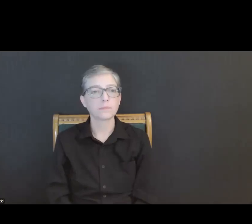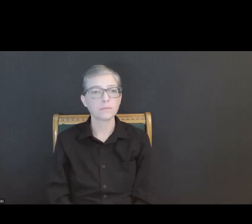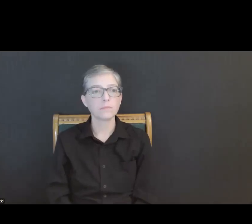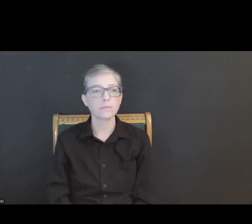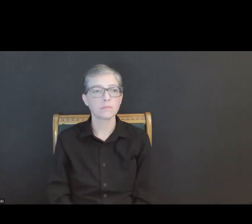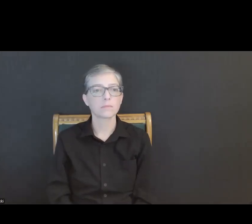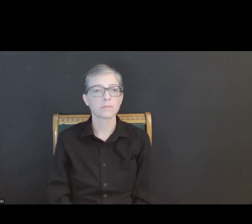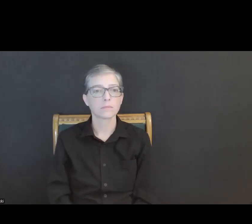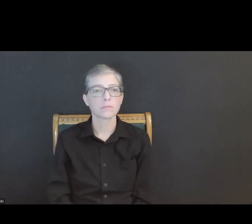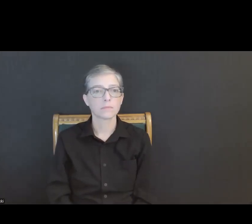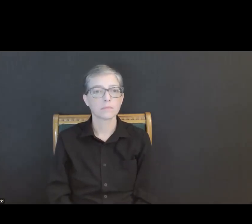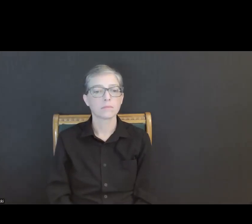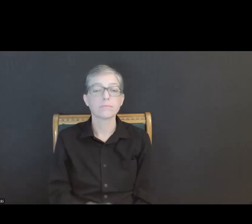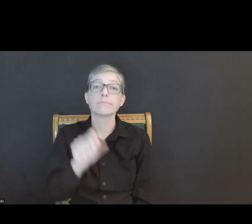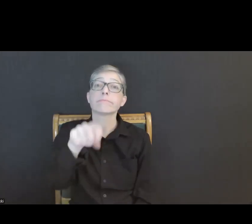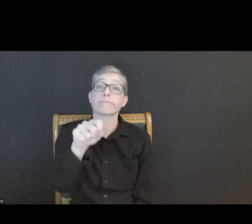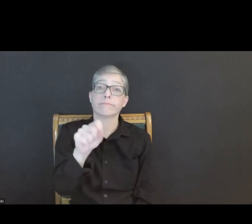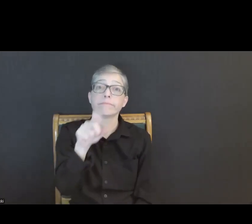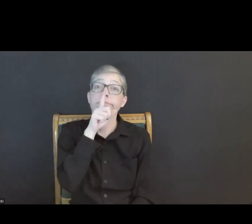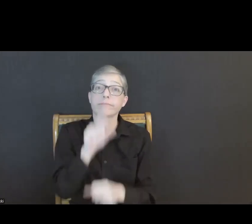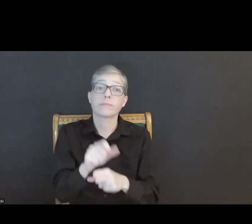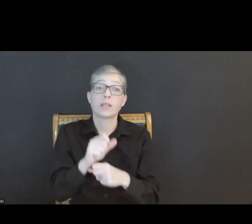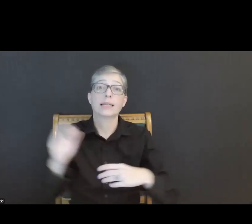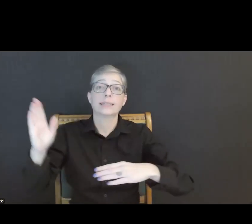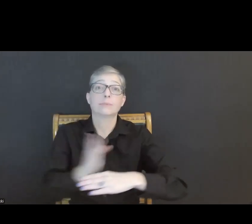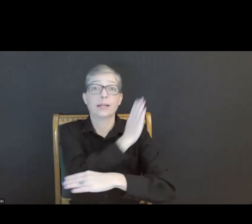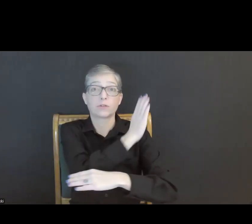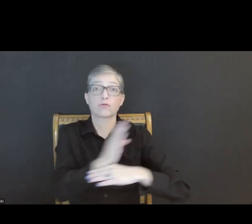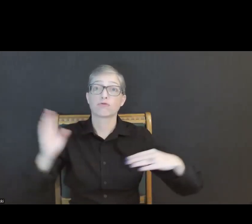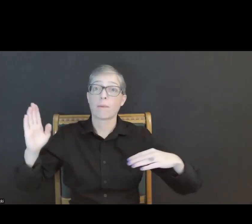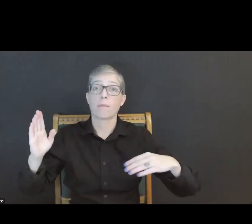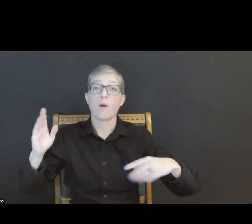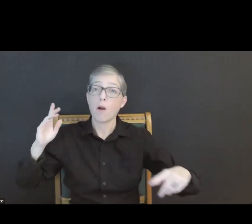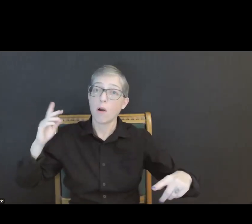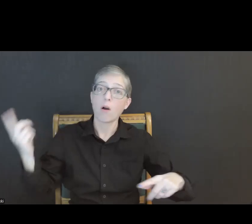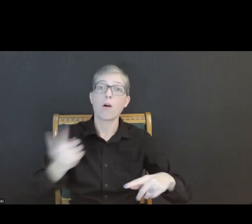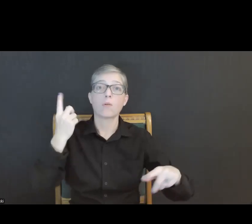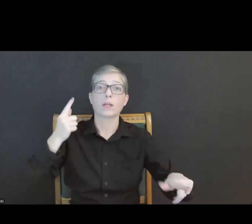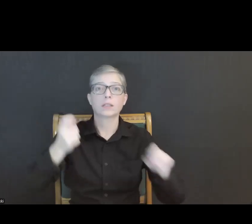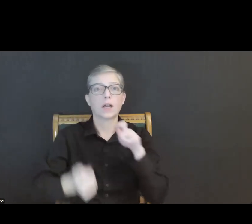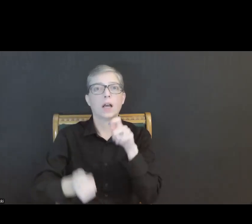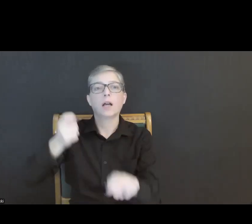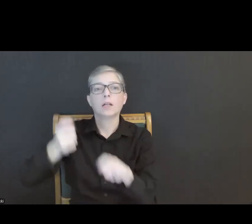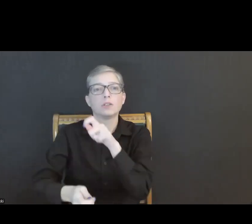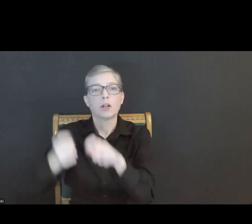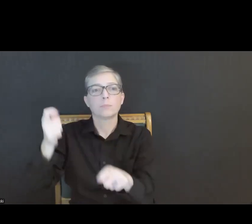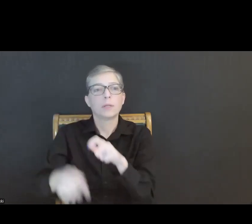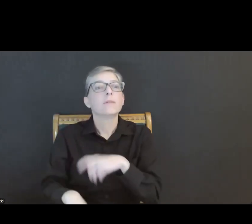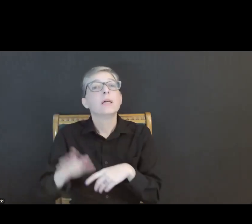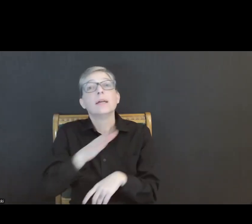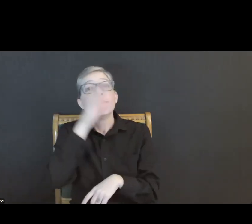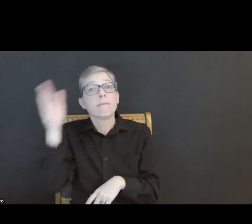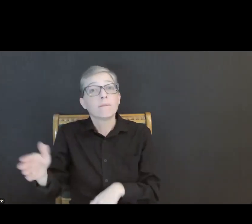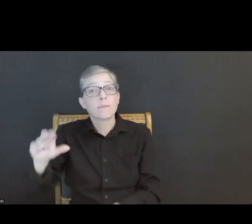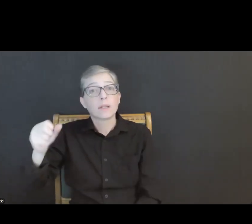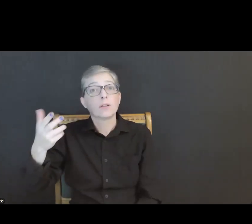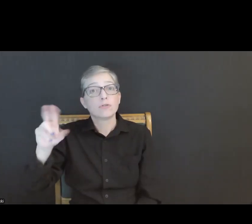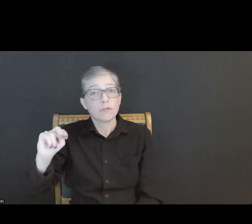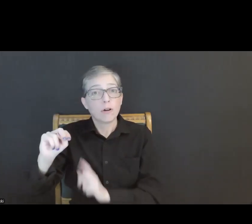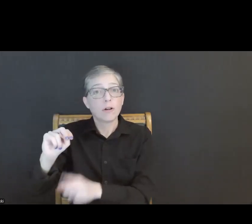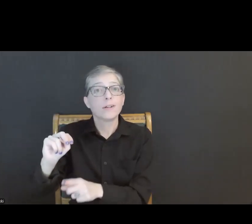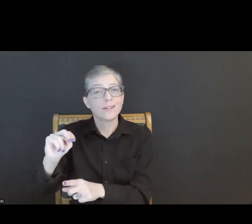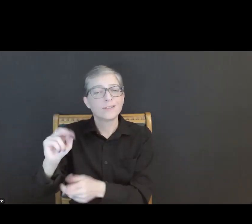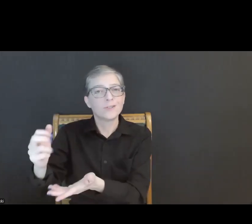it is a spectrum that is always evolving Sean you gave us like an entry point how can I see myself